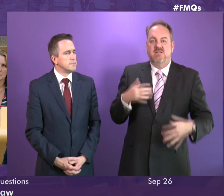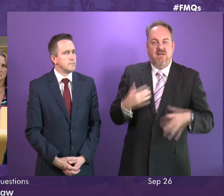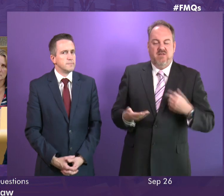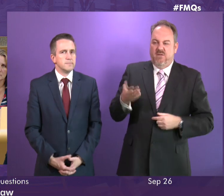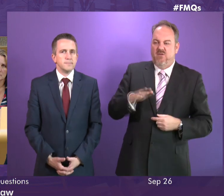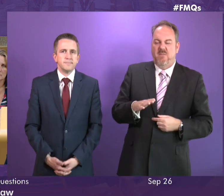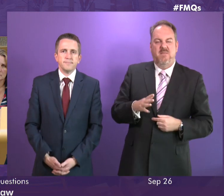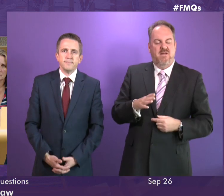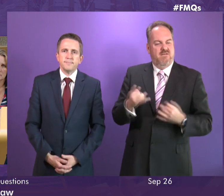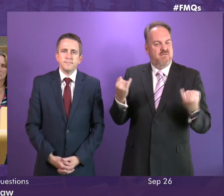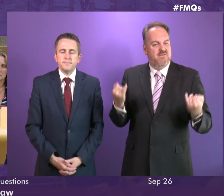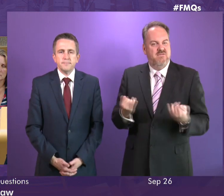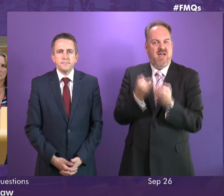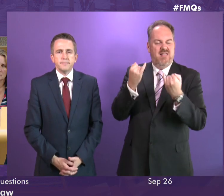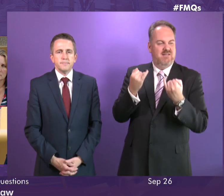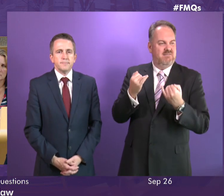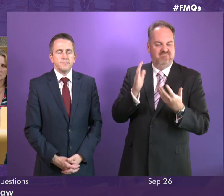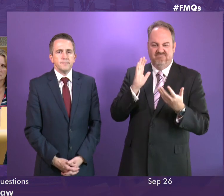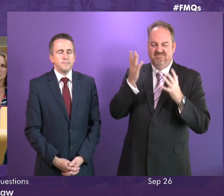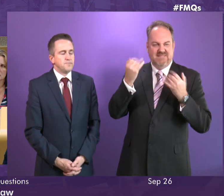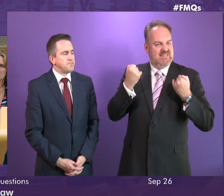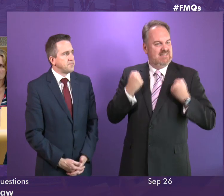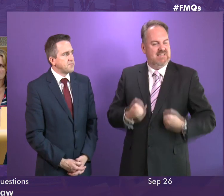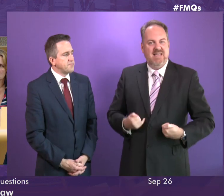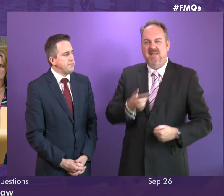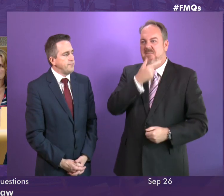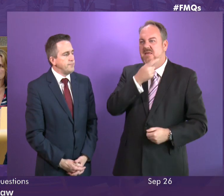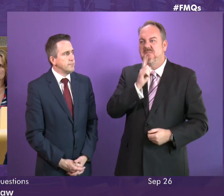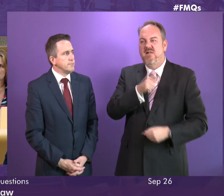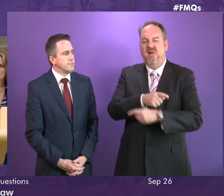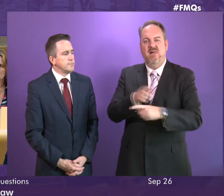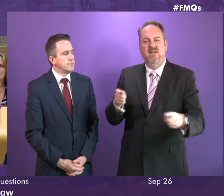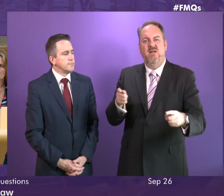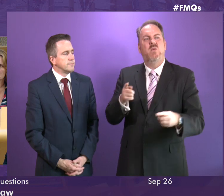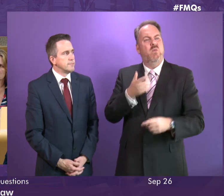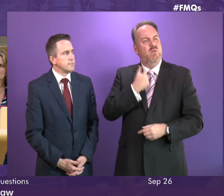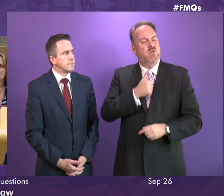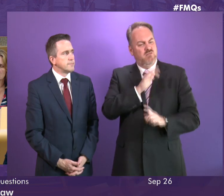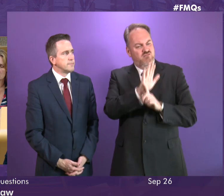of these violent, sick, dangerous criminals. It gives reassurance that the public are safe.